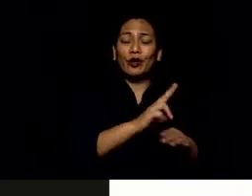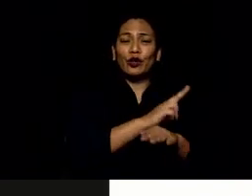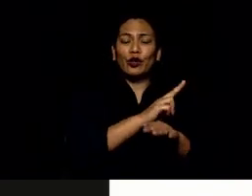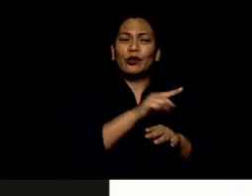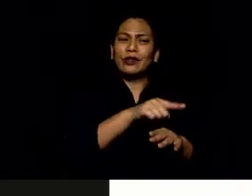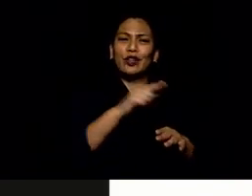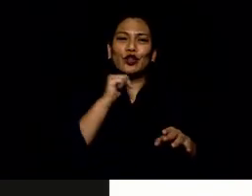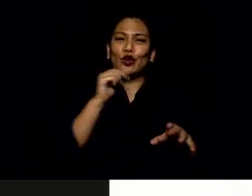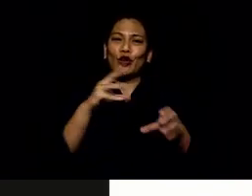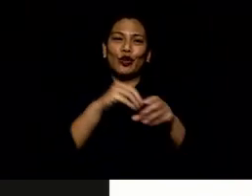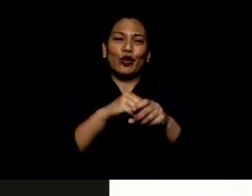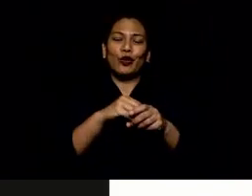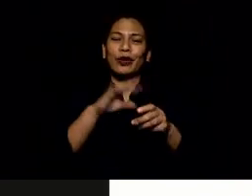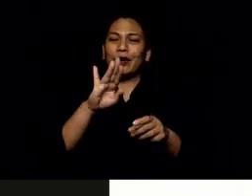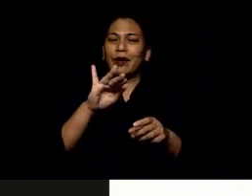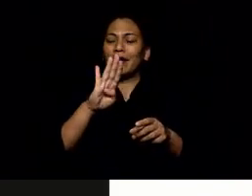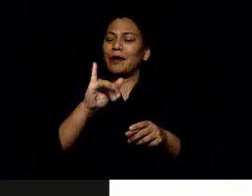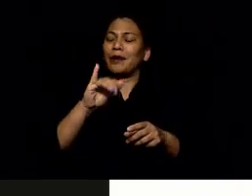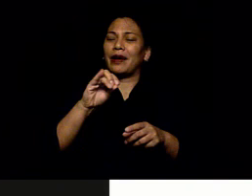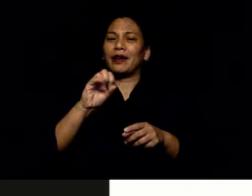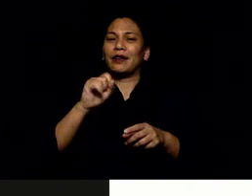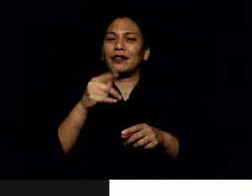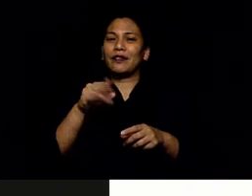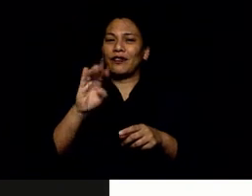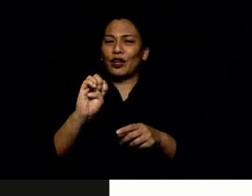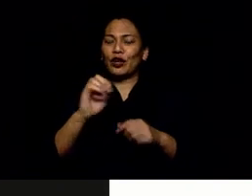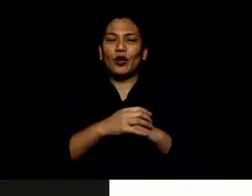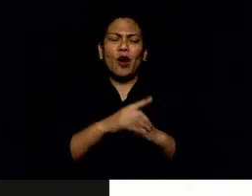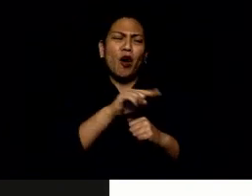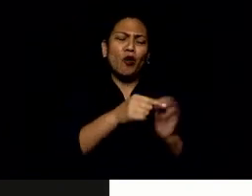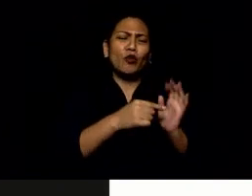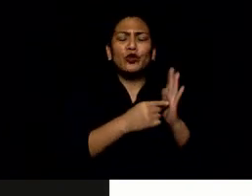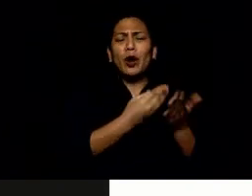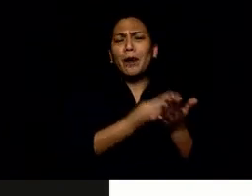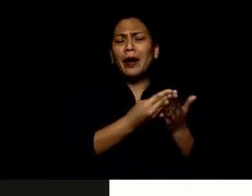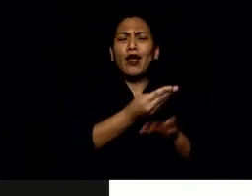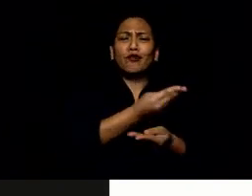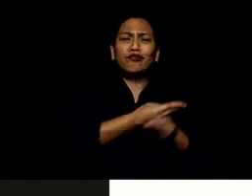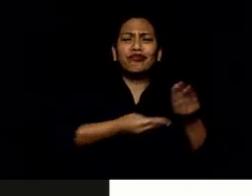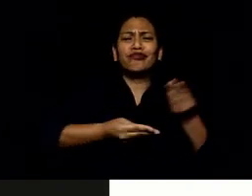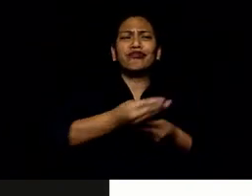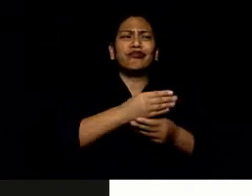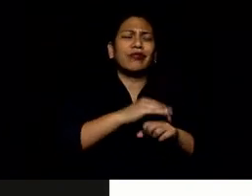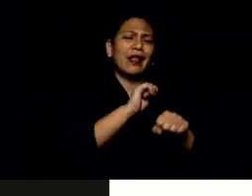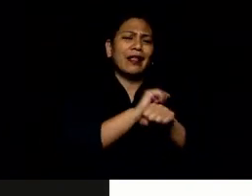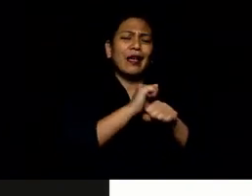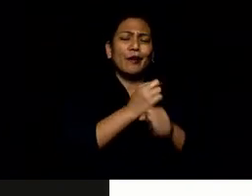We have firms and households trading, money flows around the labour, resources flow around.